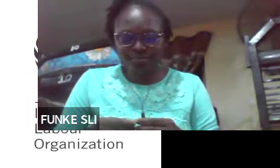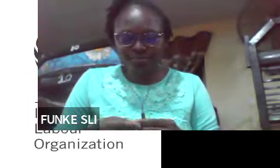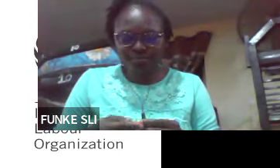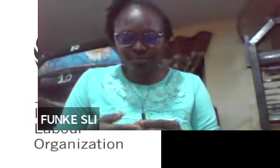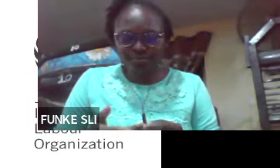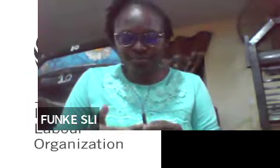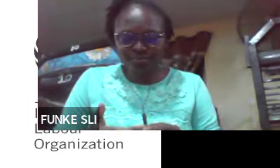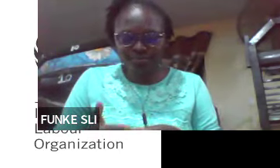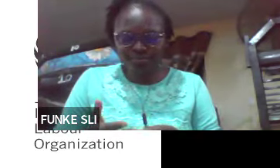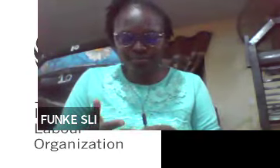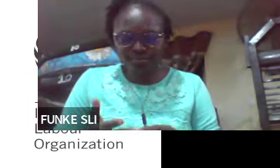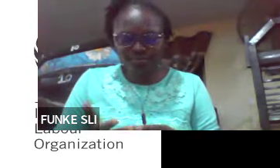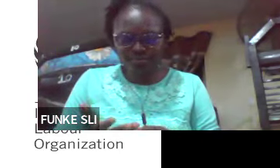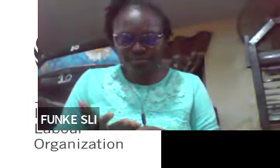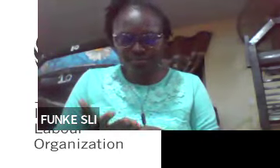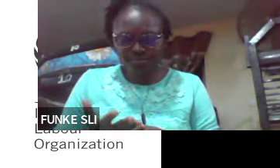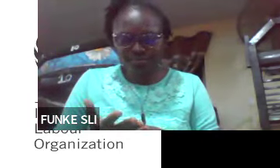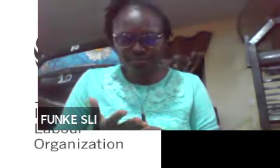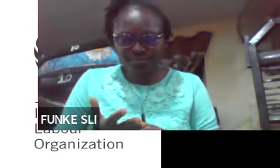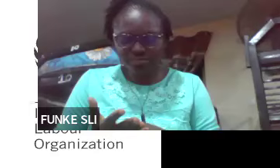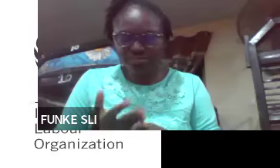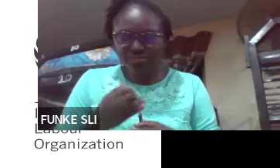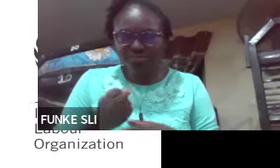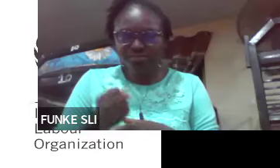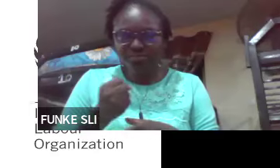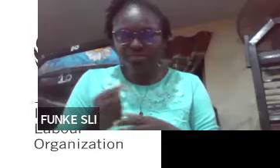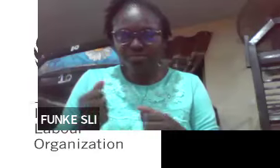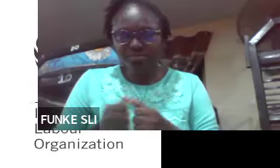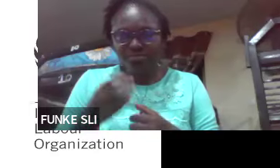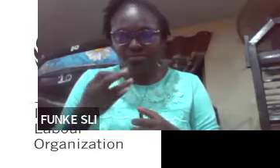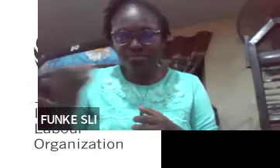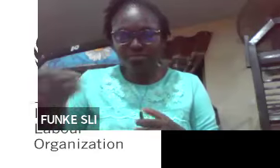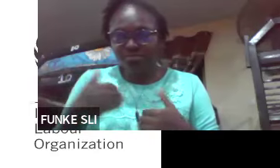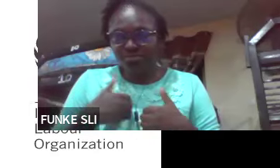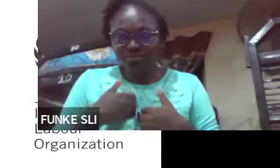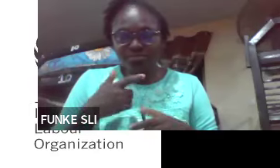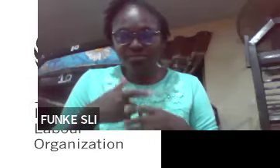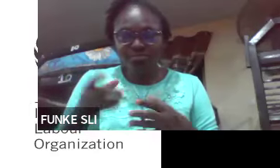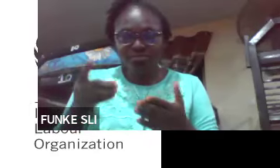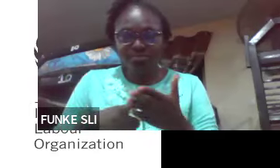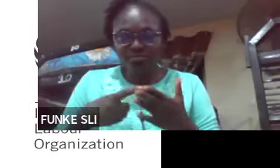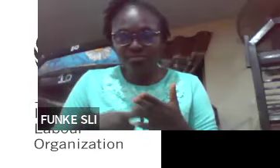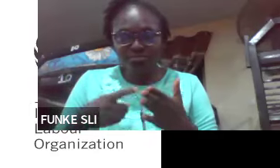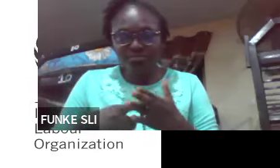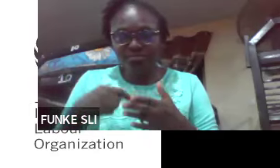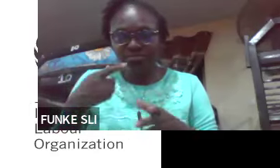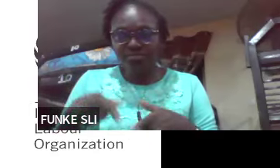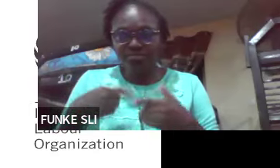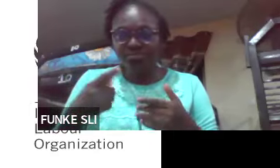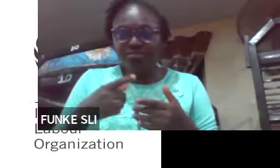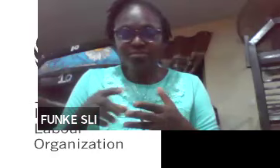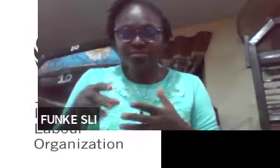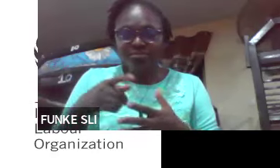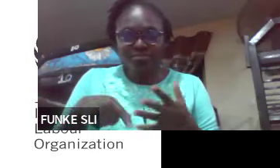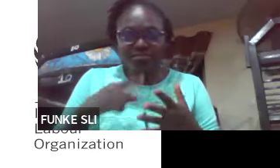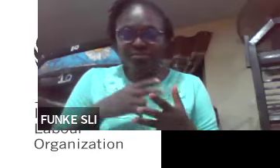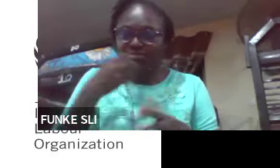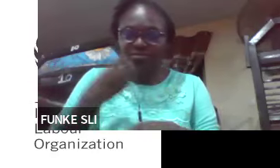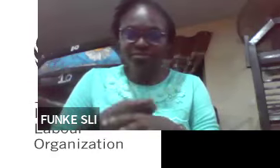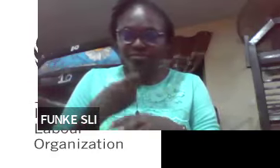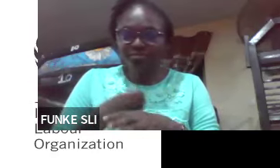Dotun Akinseinde: discussion! There's no way I can share with you the material that I have. But the discussions we're going to have amidst us is difficult for me to share.